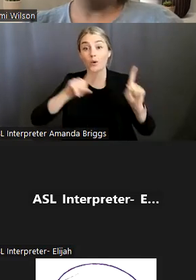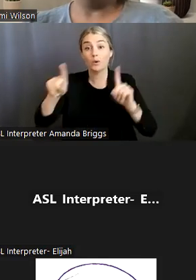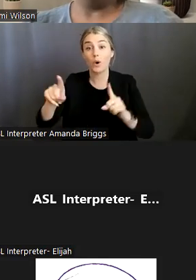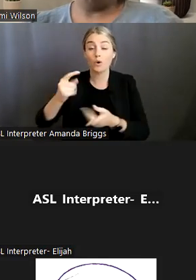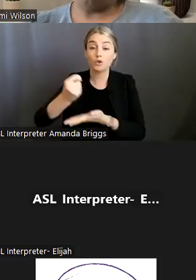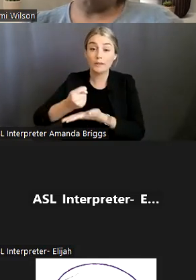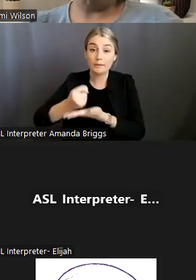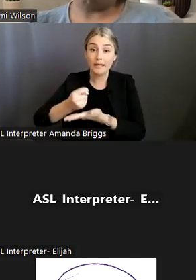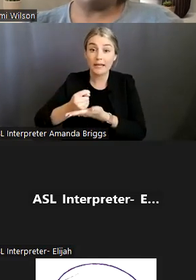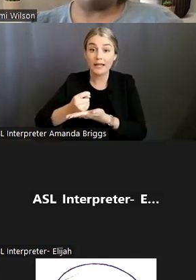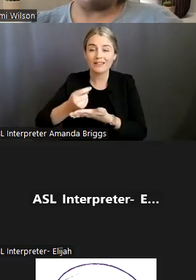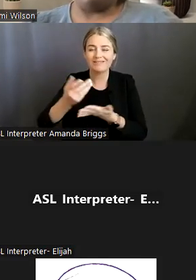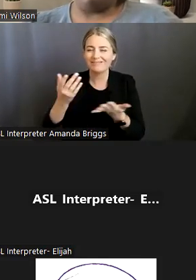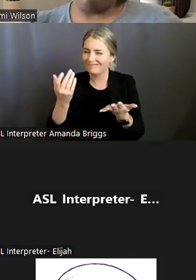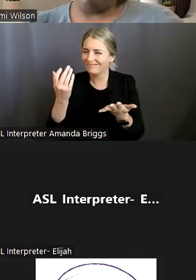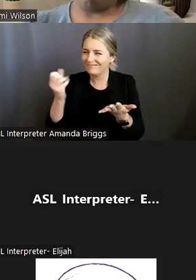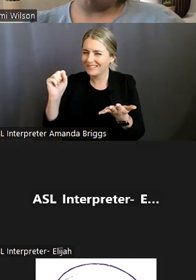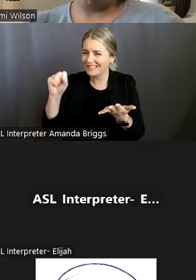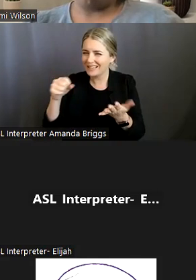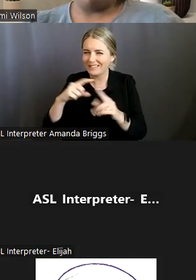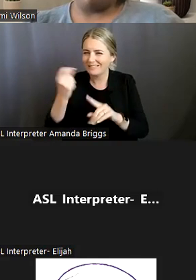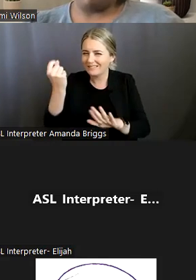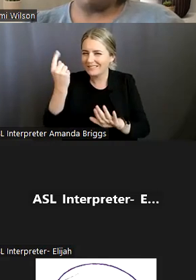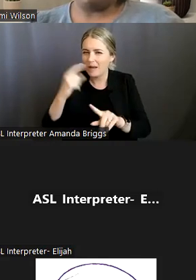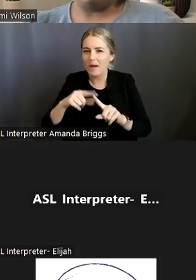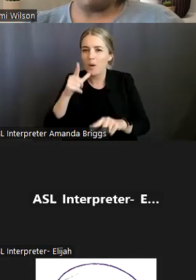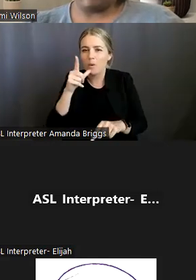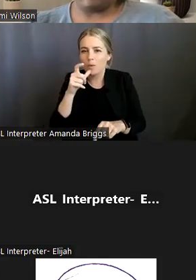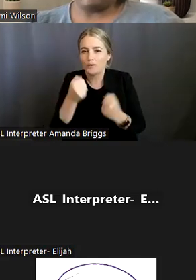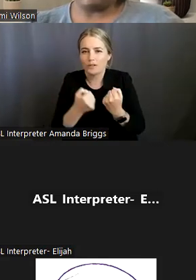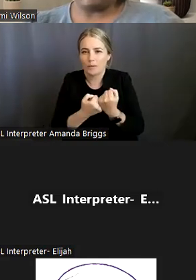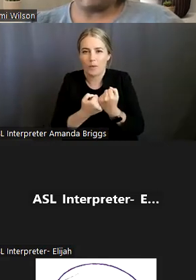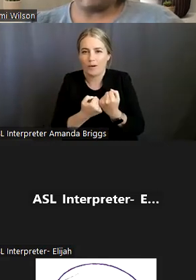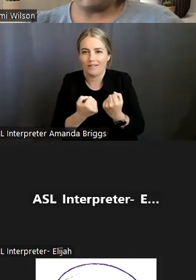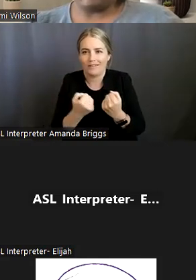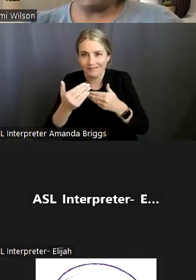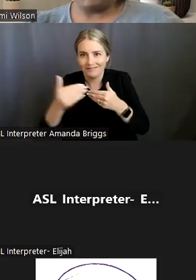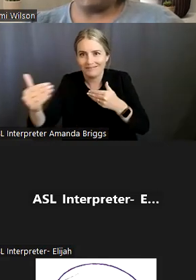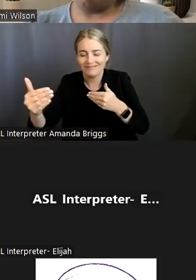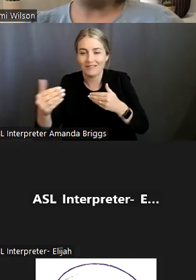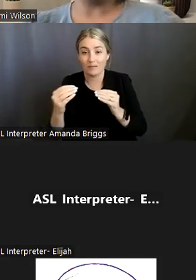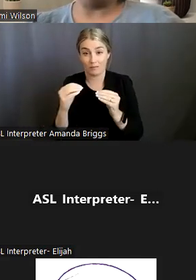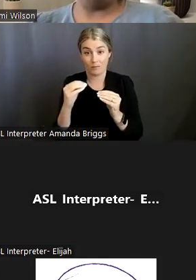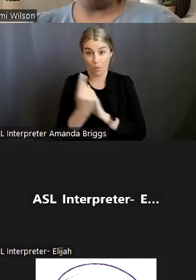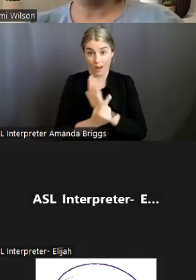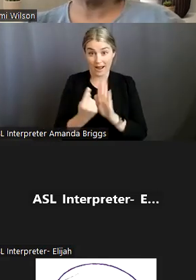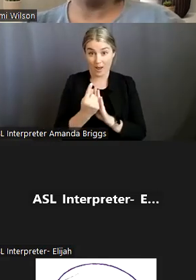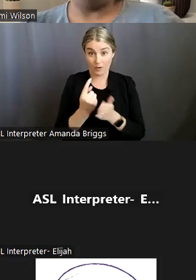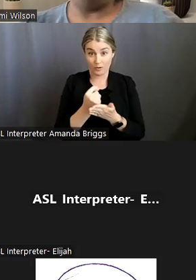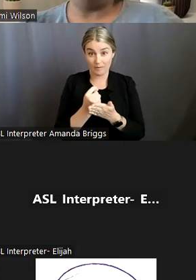But, you know, who's really supporting them beyond that hour a week, or whatever that is. And I think that's really hard to